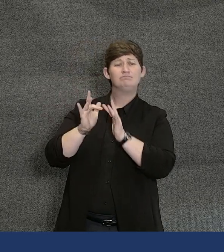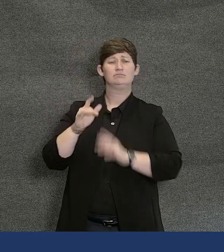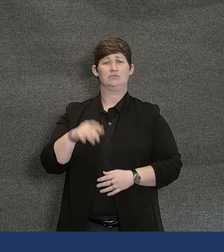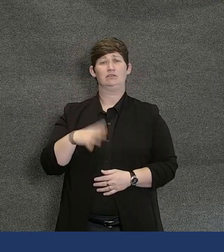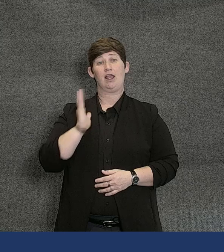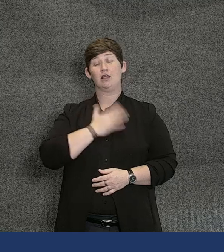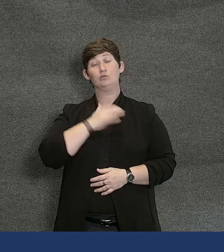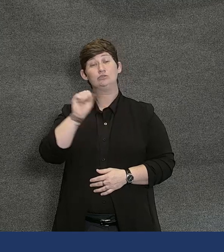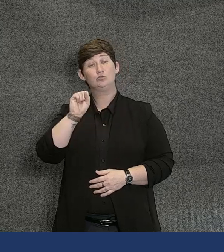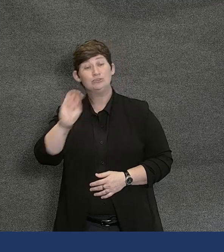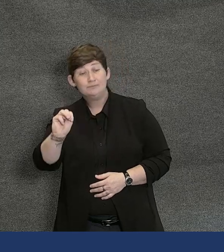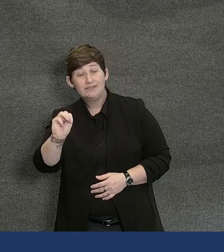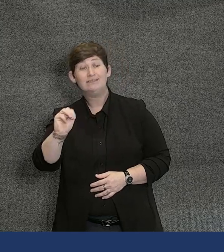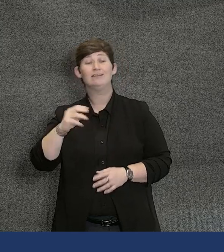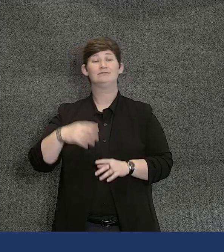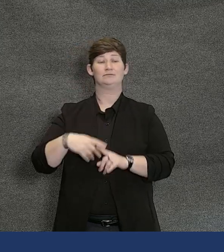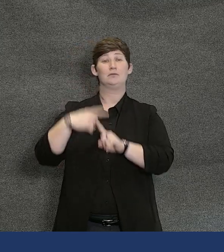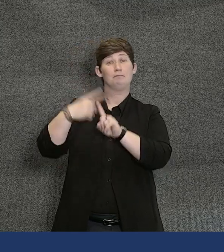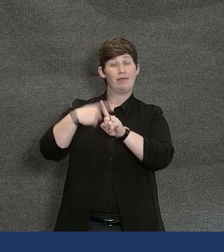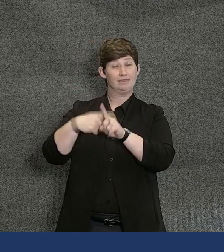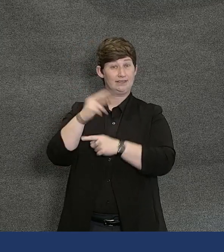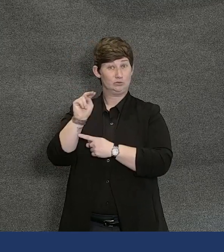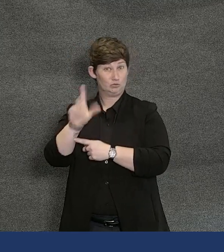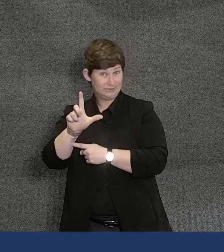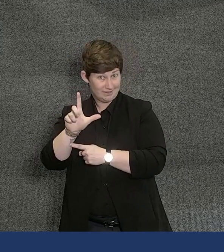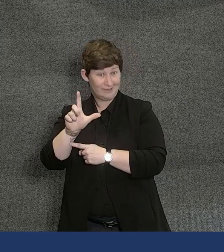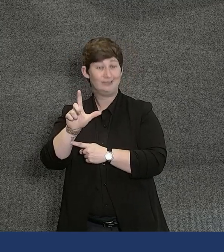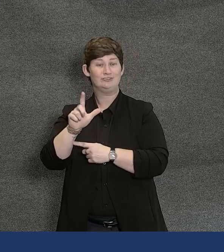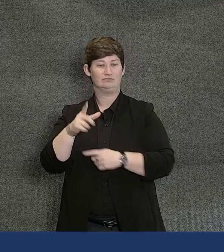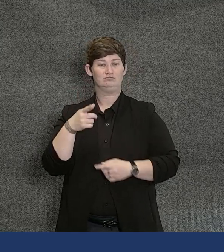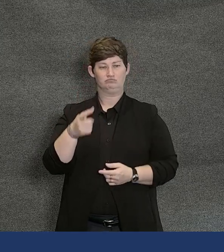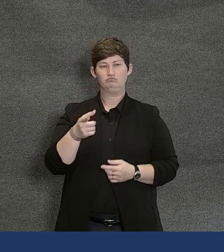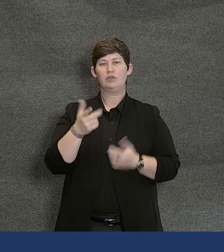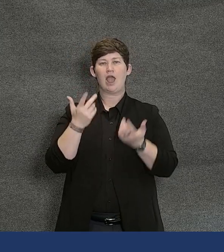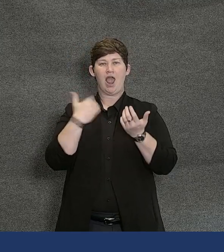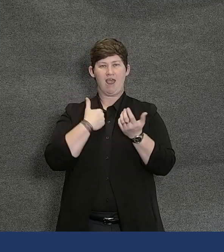to keep updated with policy developments and disability news.